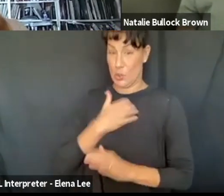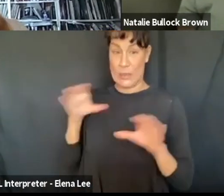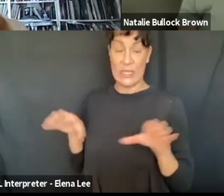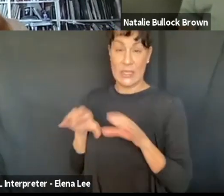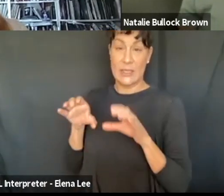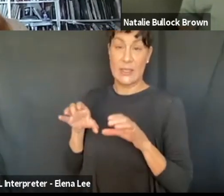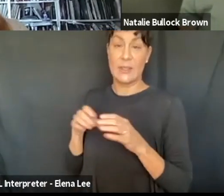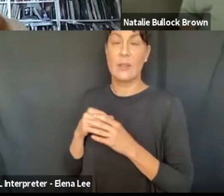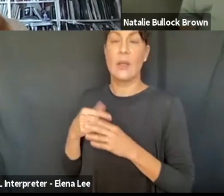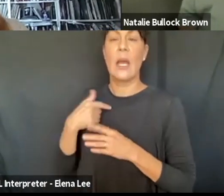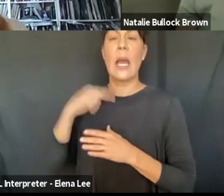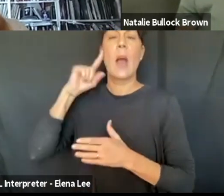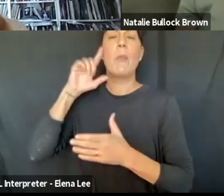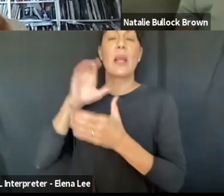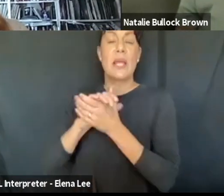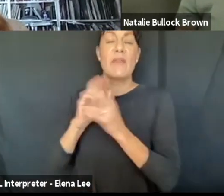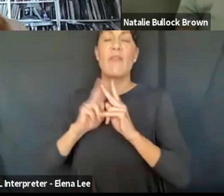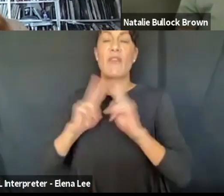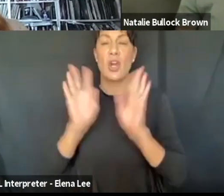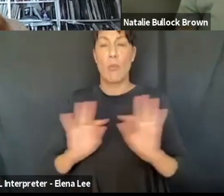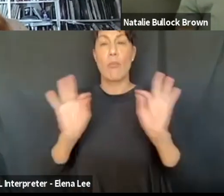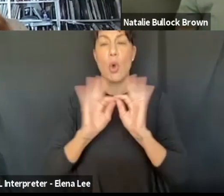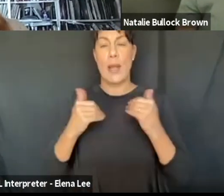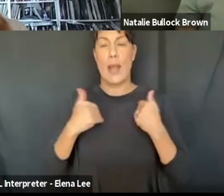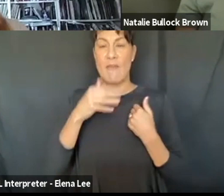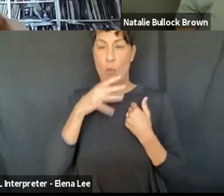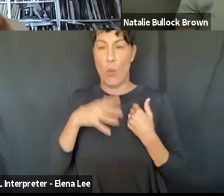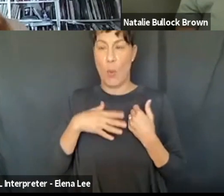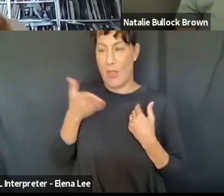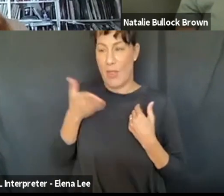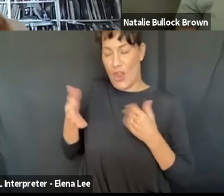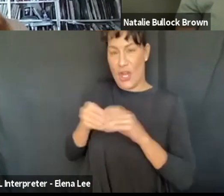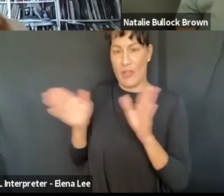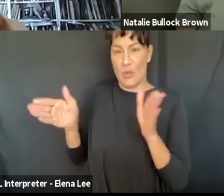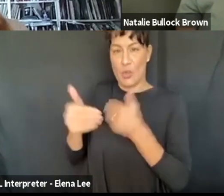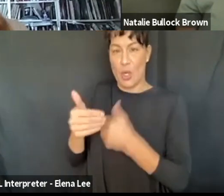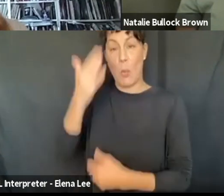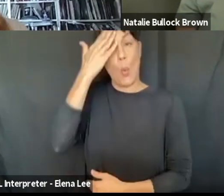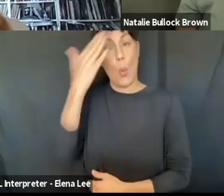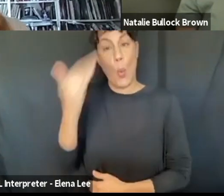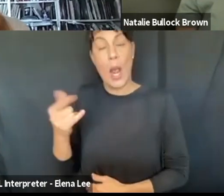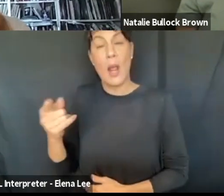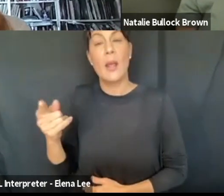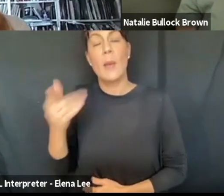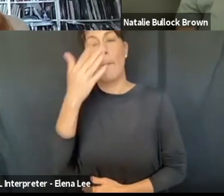I do believe it's very important to have a woman present in the room. One, just because the optics for the survivor